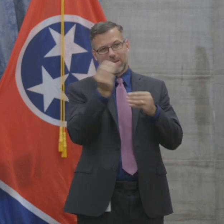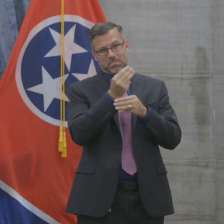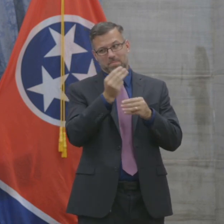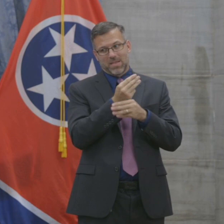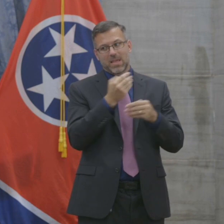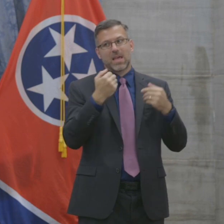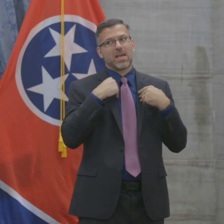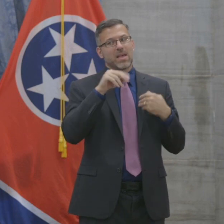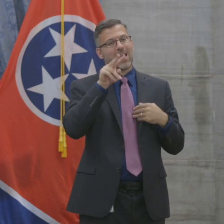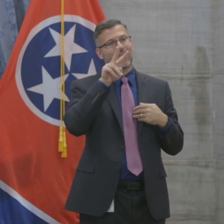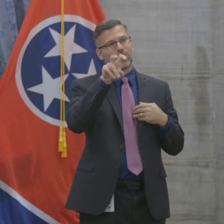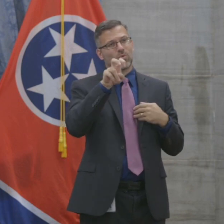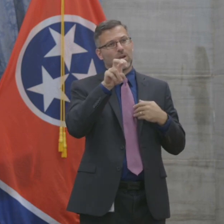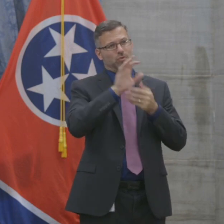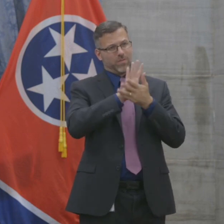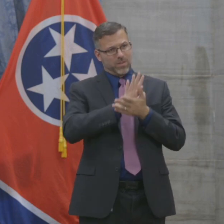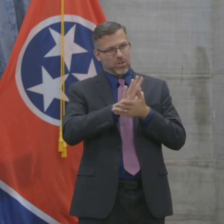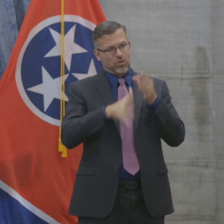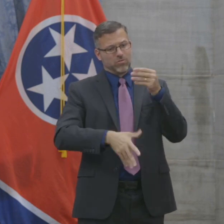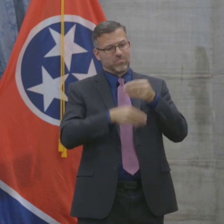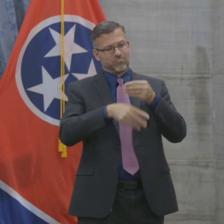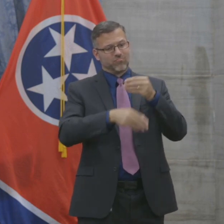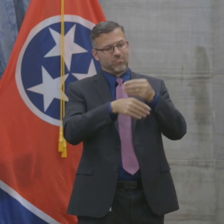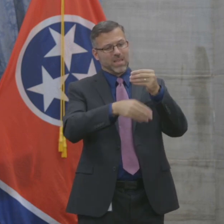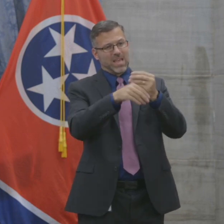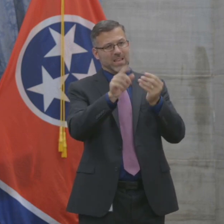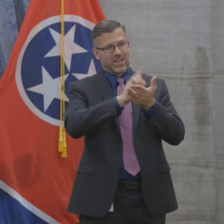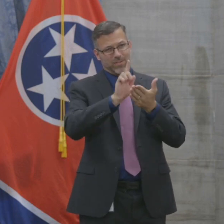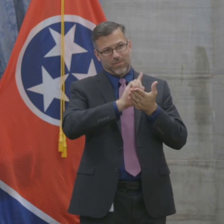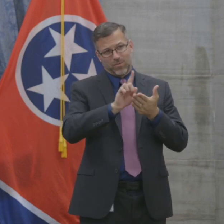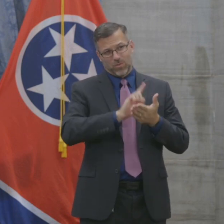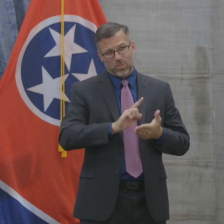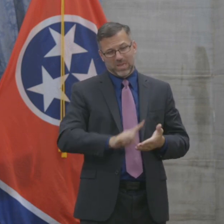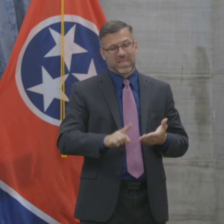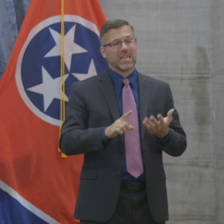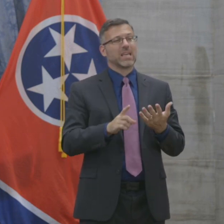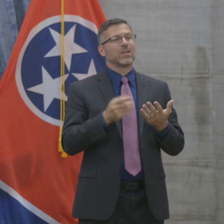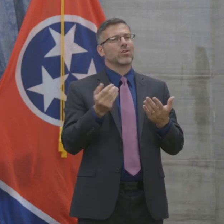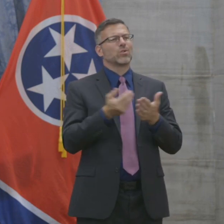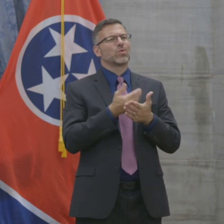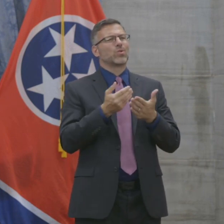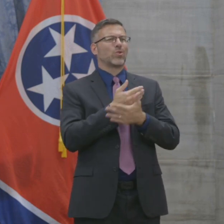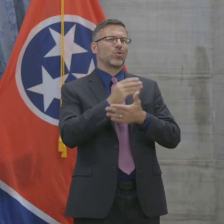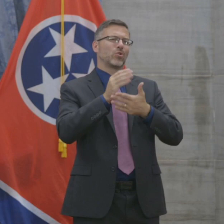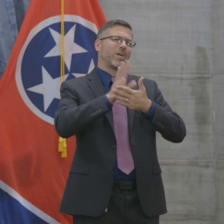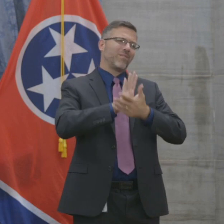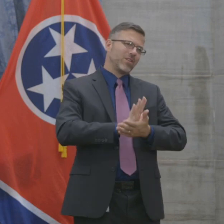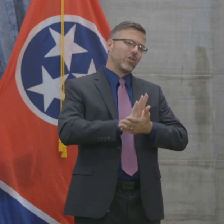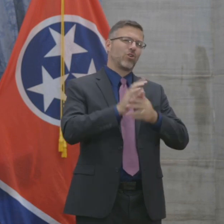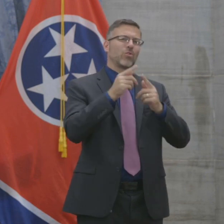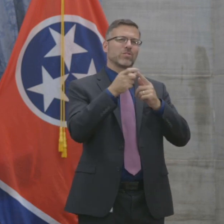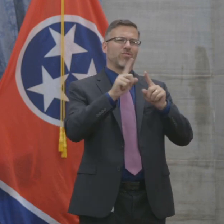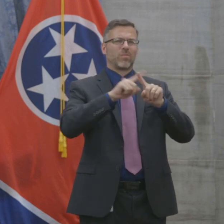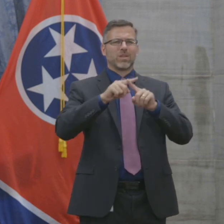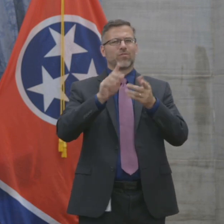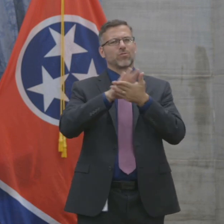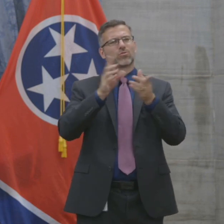have at the department who are trying to find innovative, different solutions and we are also providing those open source resources to other states as